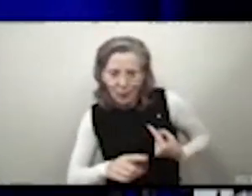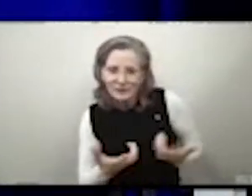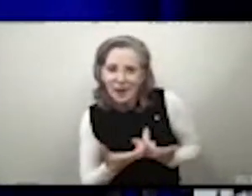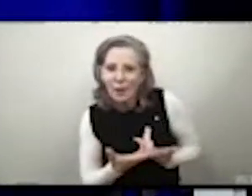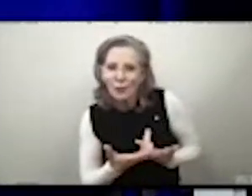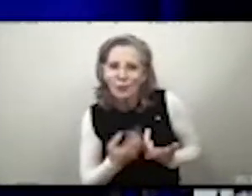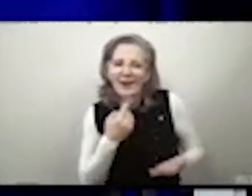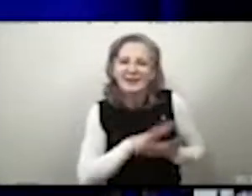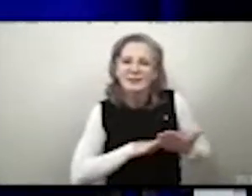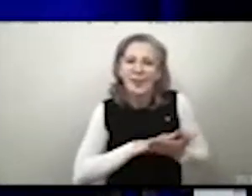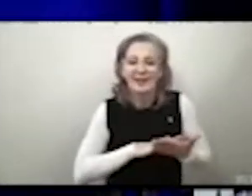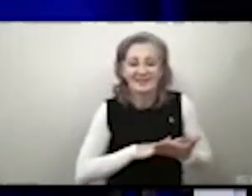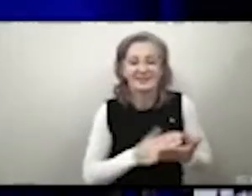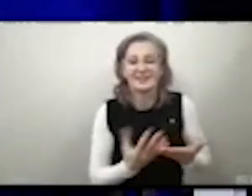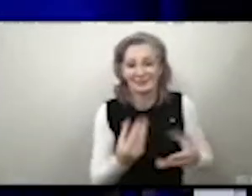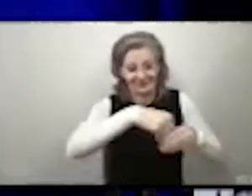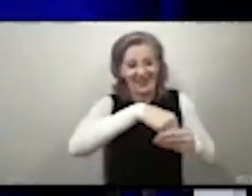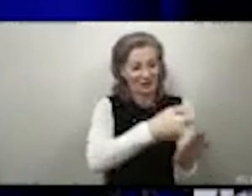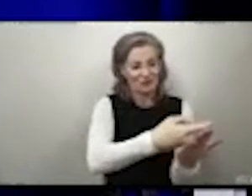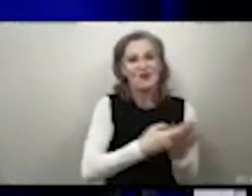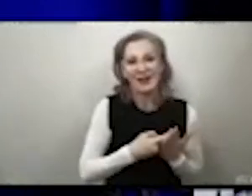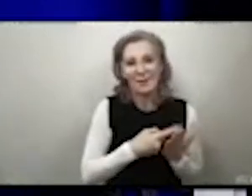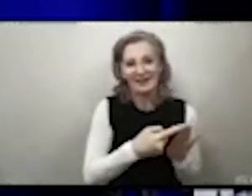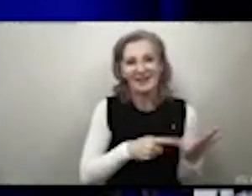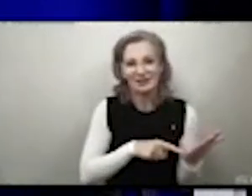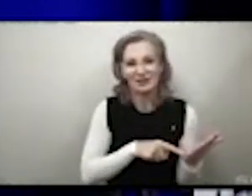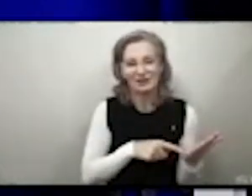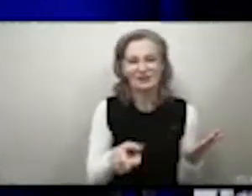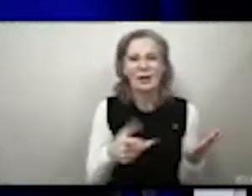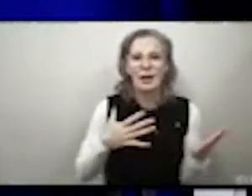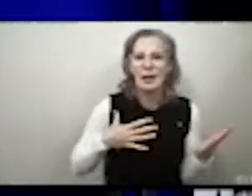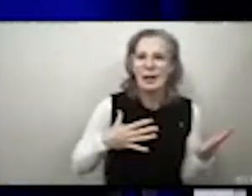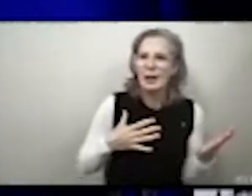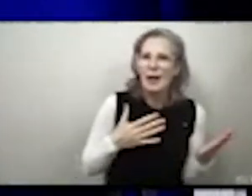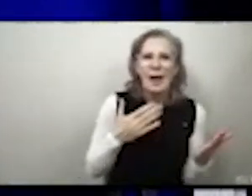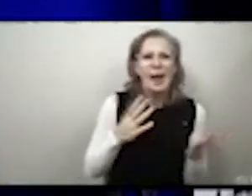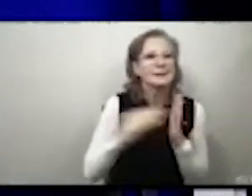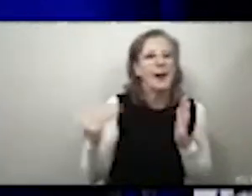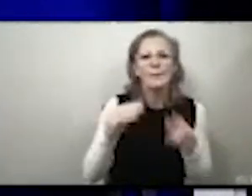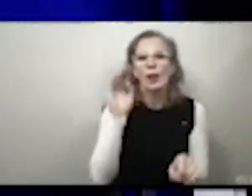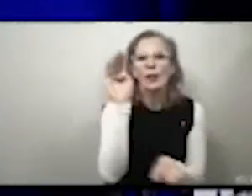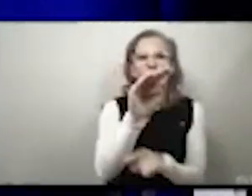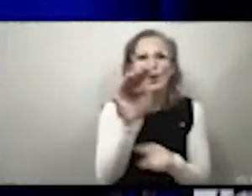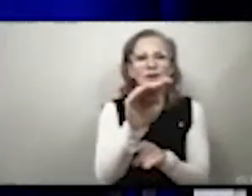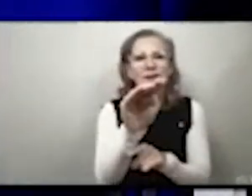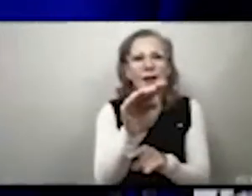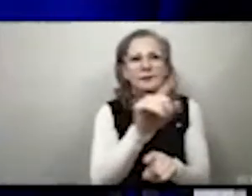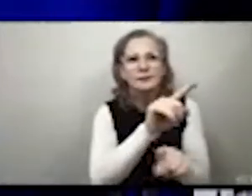For example foresight, is a really important thing. I think we ought to be looking into the future as, as best we can with the